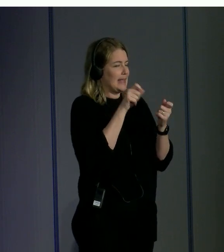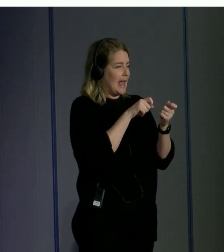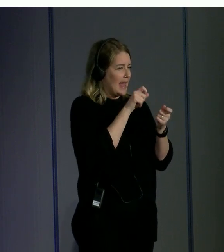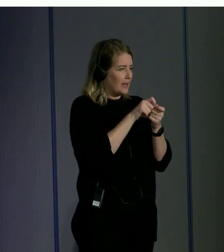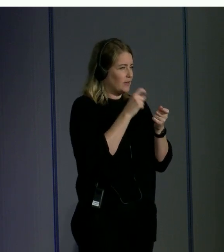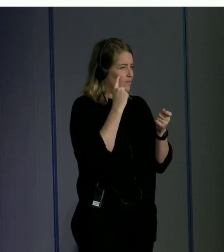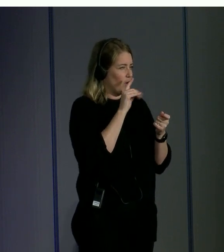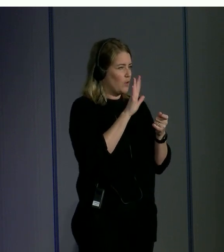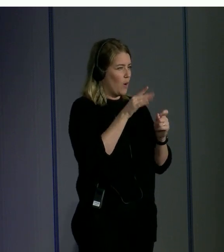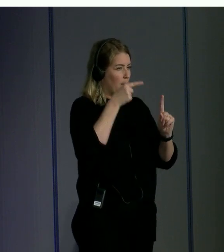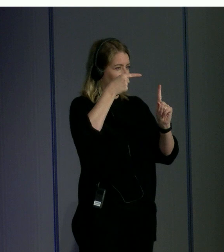of your pointing device.